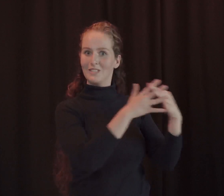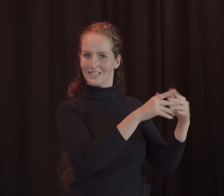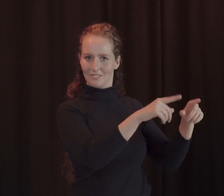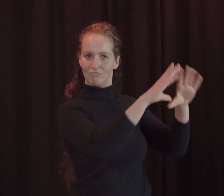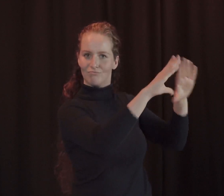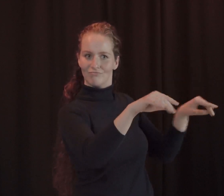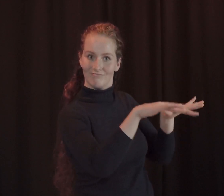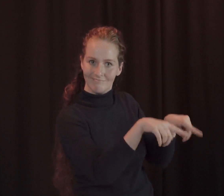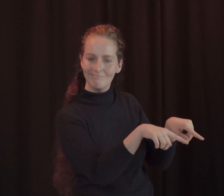Ones on your left.